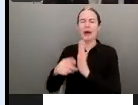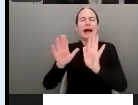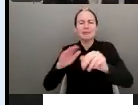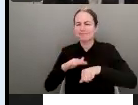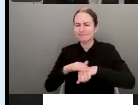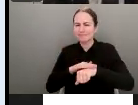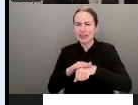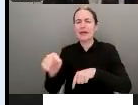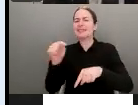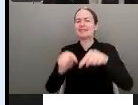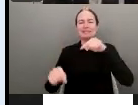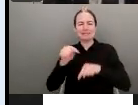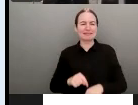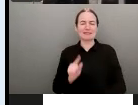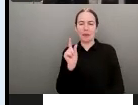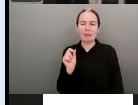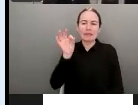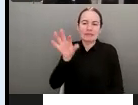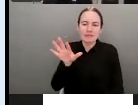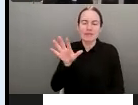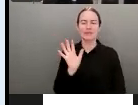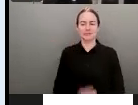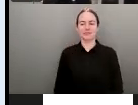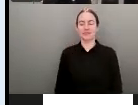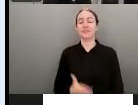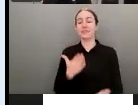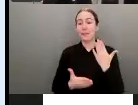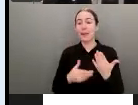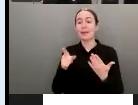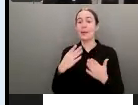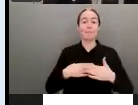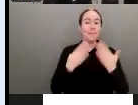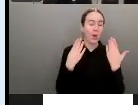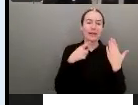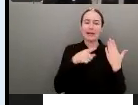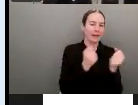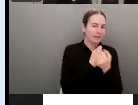one more housekeeping thing -